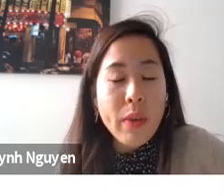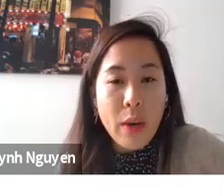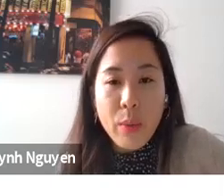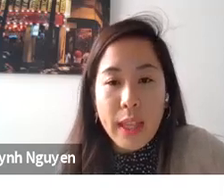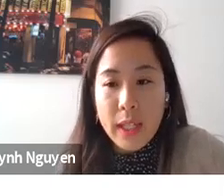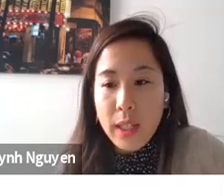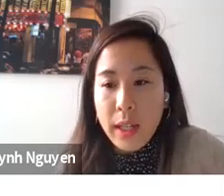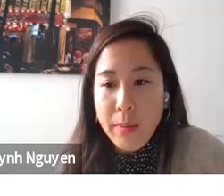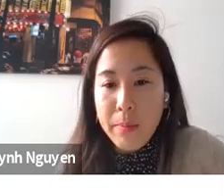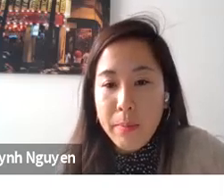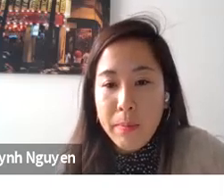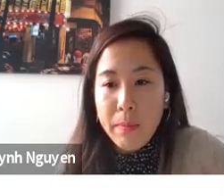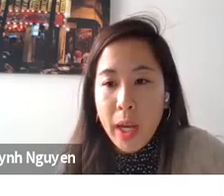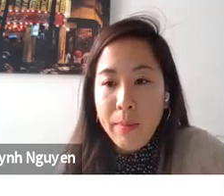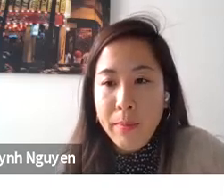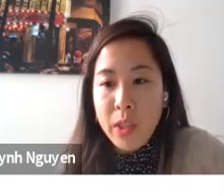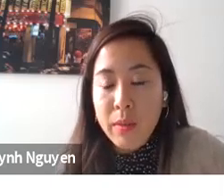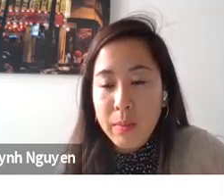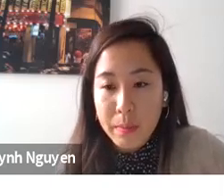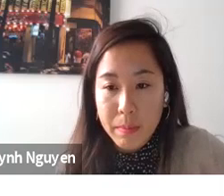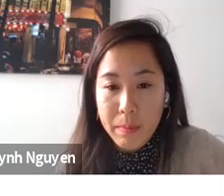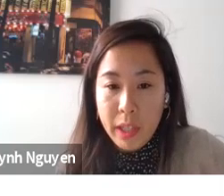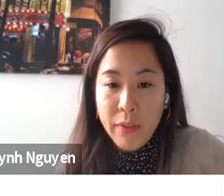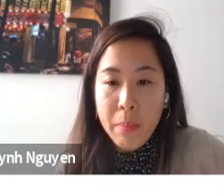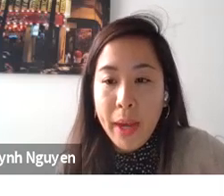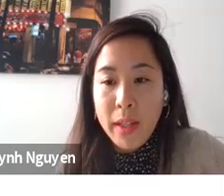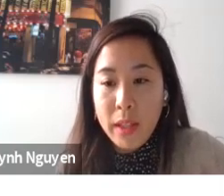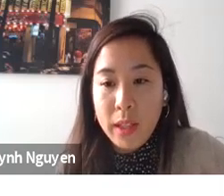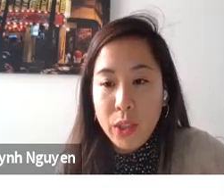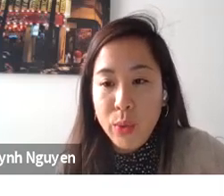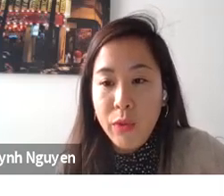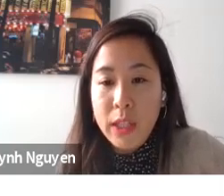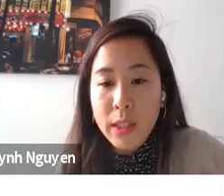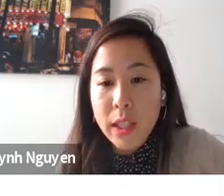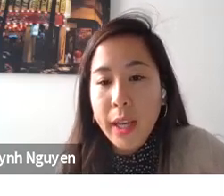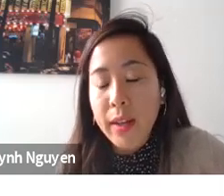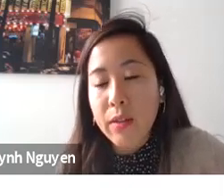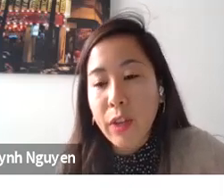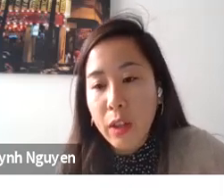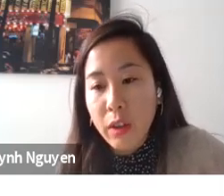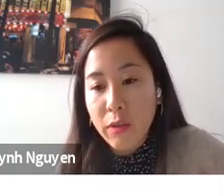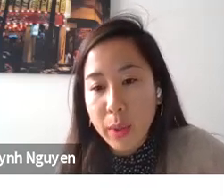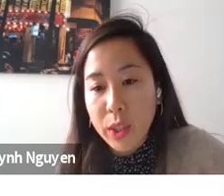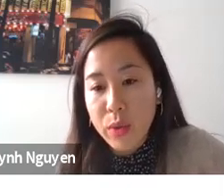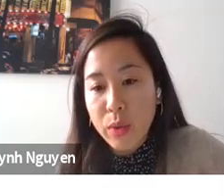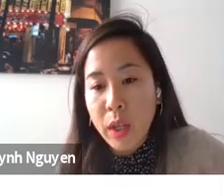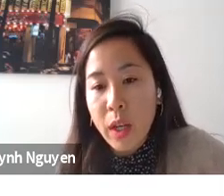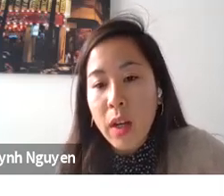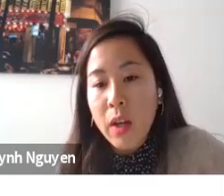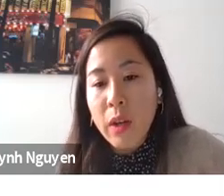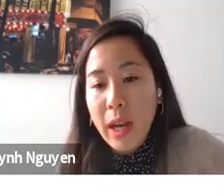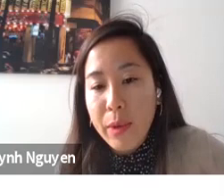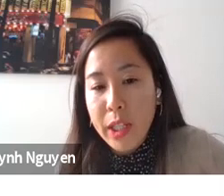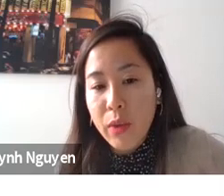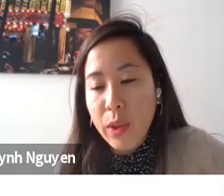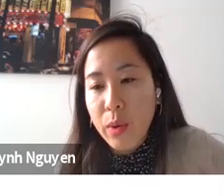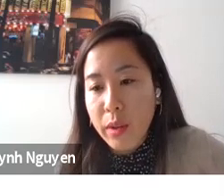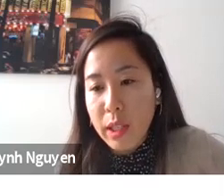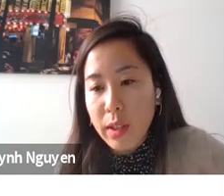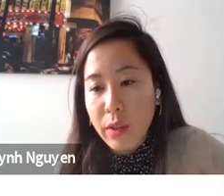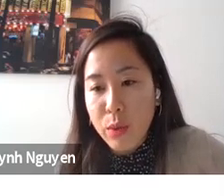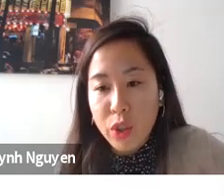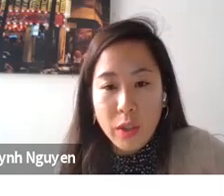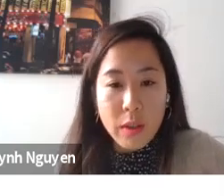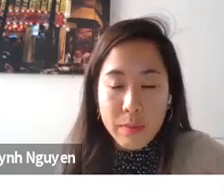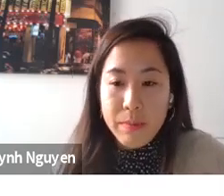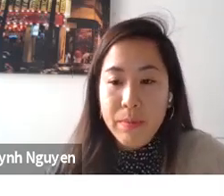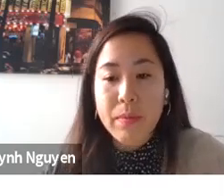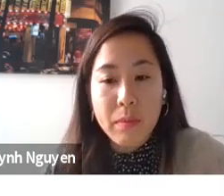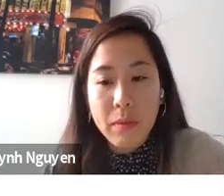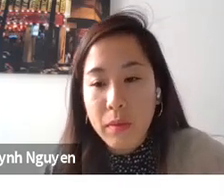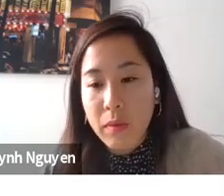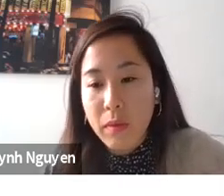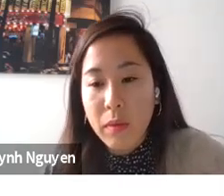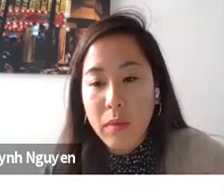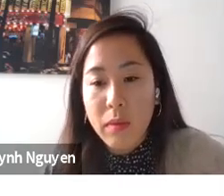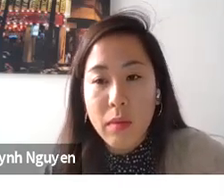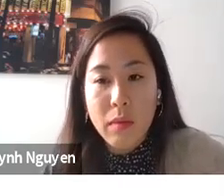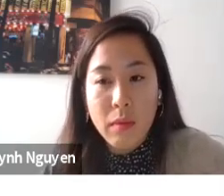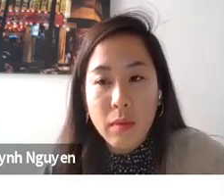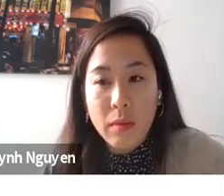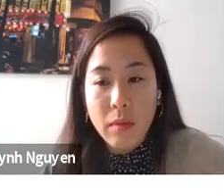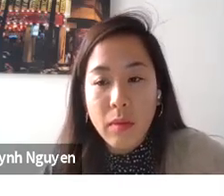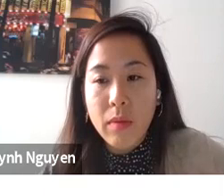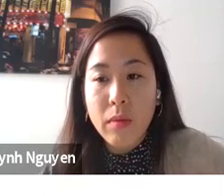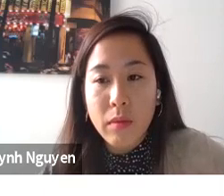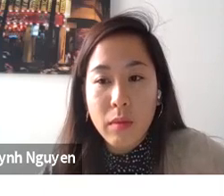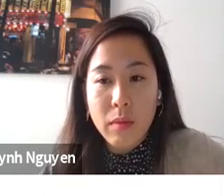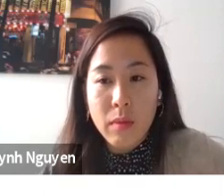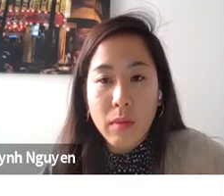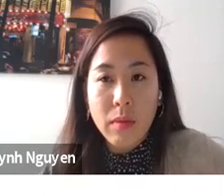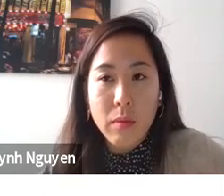So, yeah, with that, I'm giving back to Felicity and really looking forward to collaborating with you on this in the future